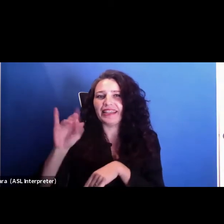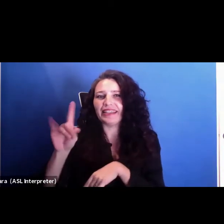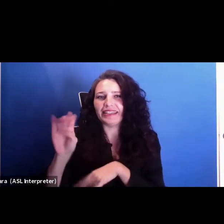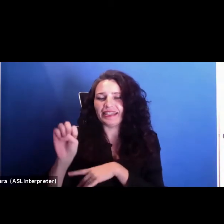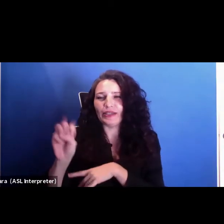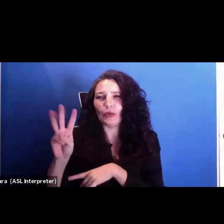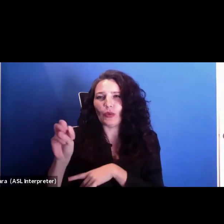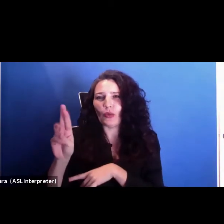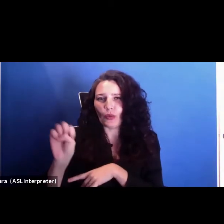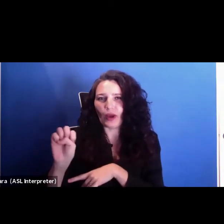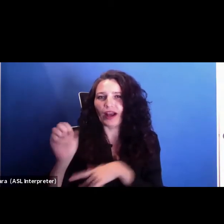Anne.